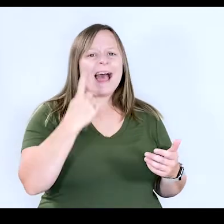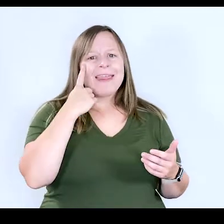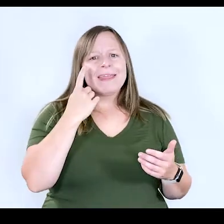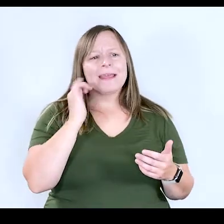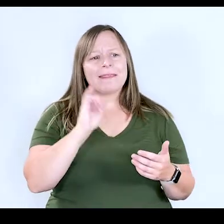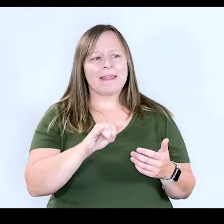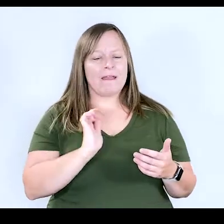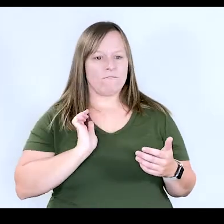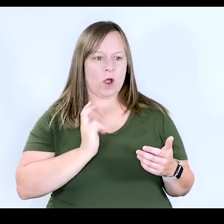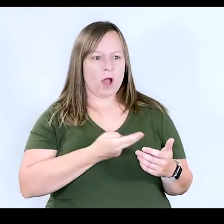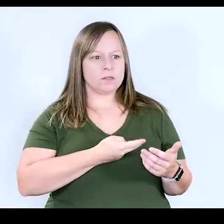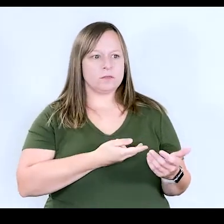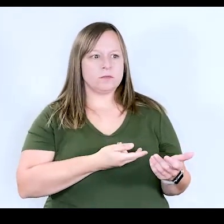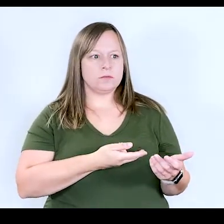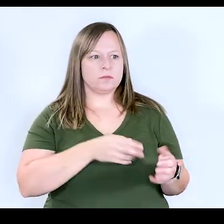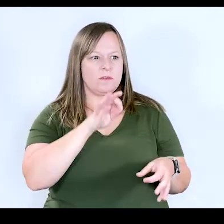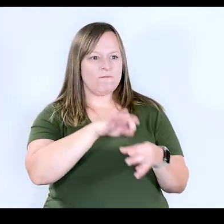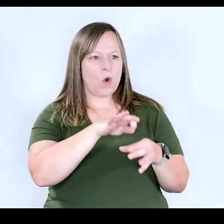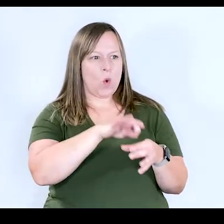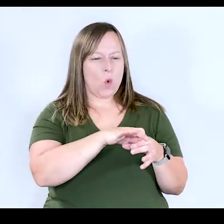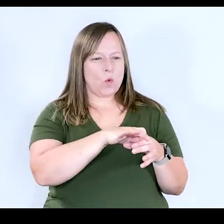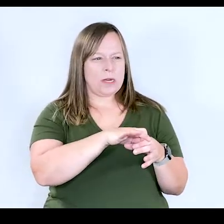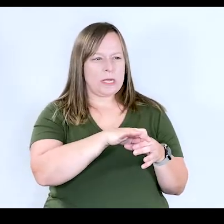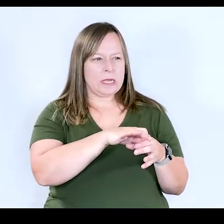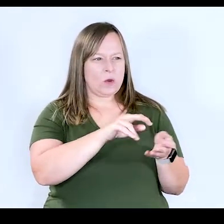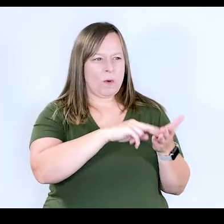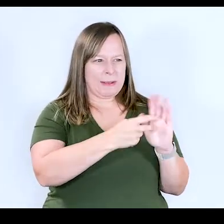I think that, for us, there's the voting and what it means,